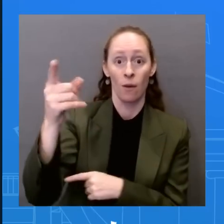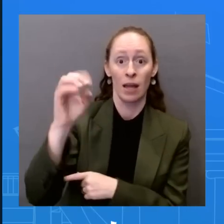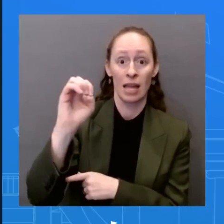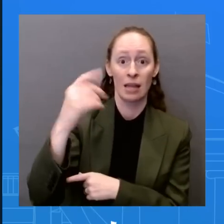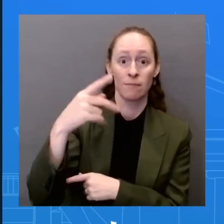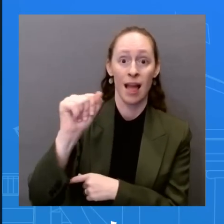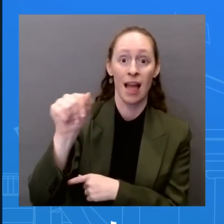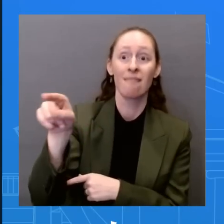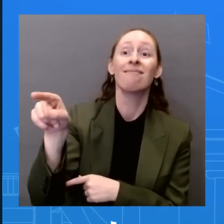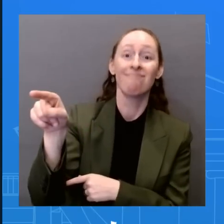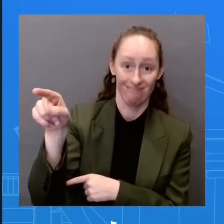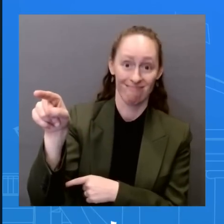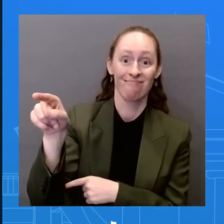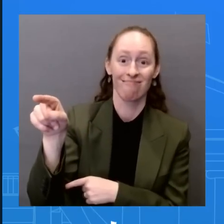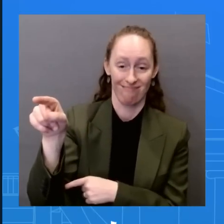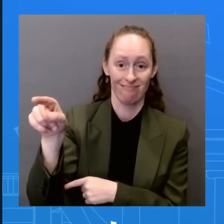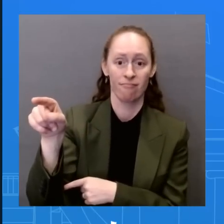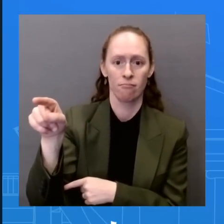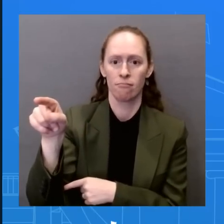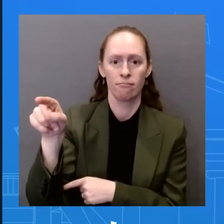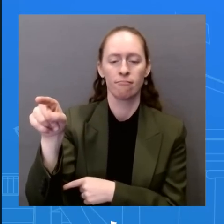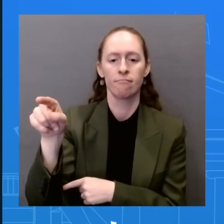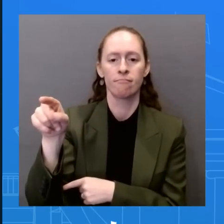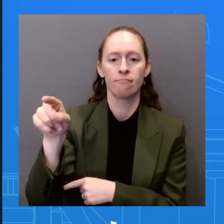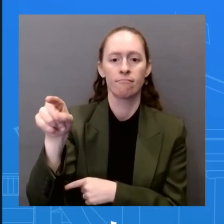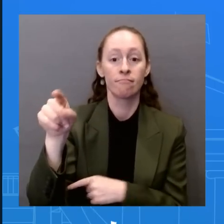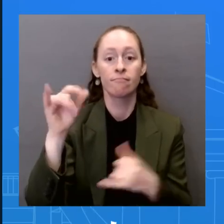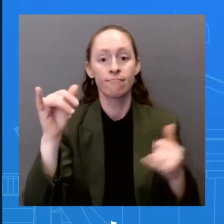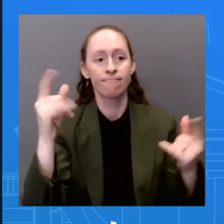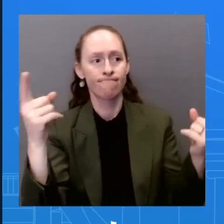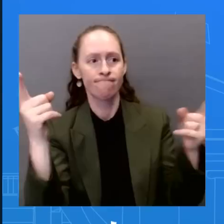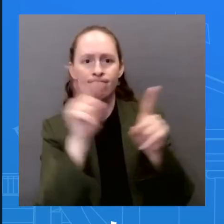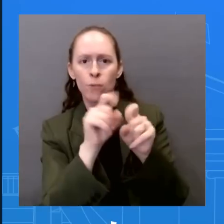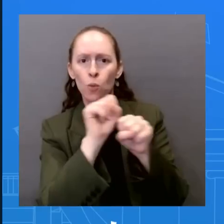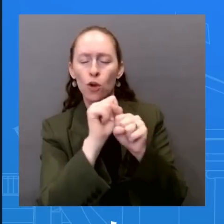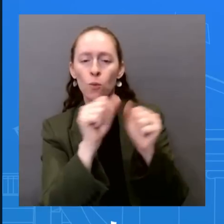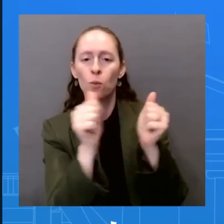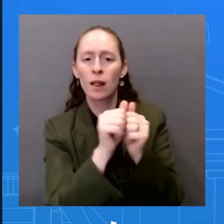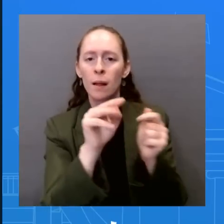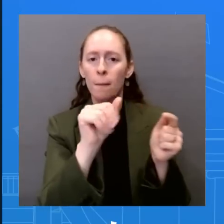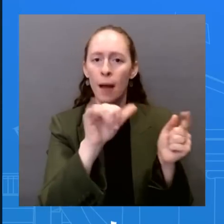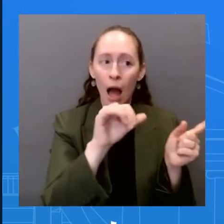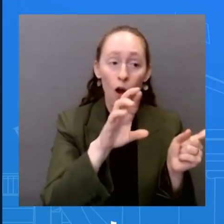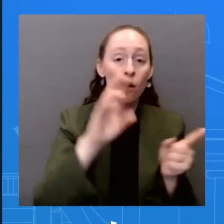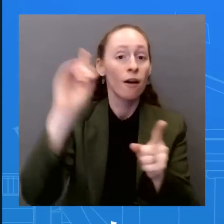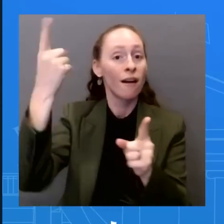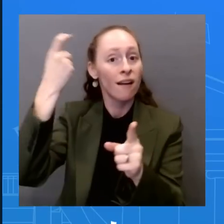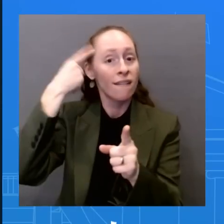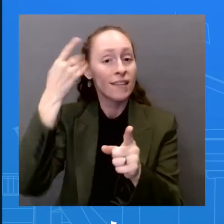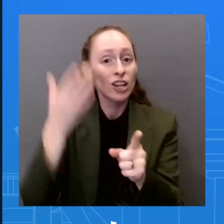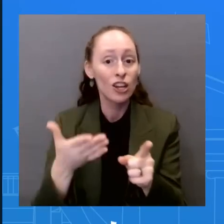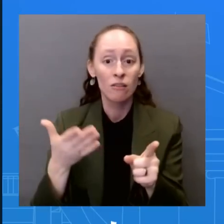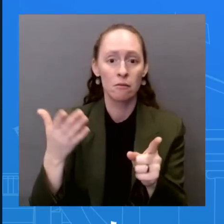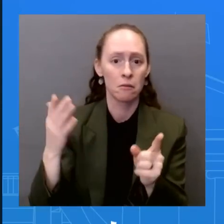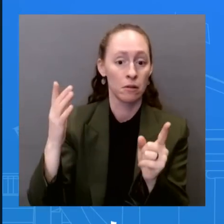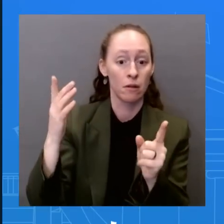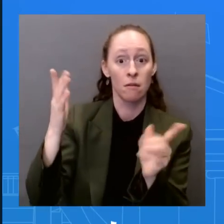I don't have a trip to read out to you. I do want to say FEMA, EPA, and the U.S. Army Corps of Engineers